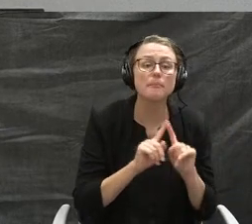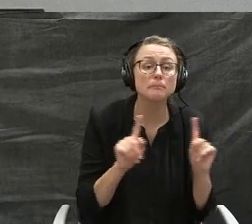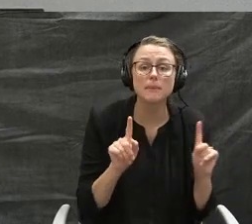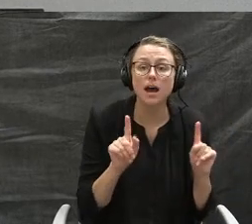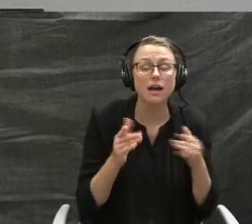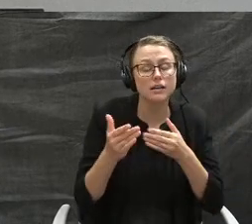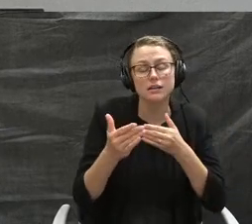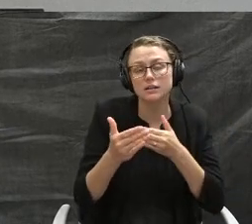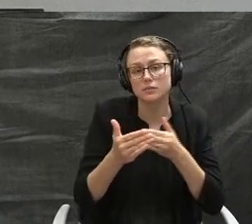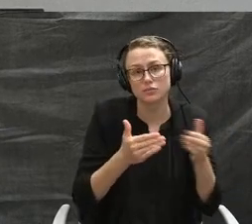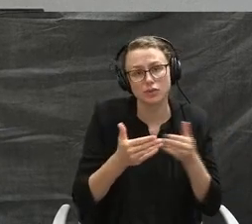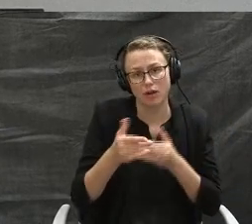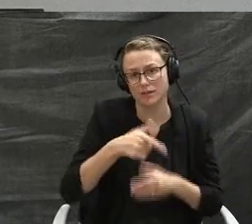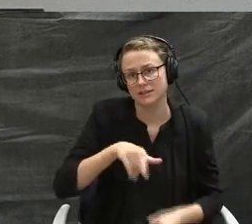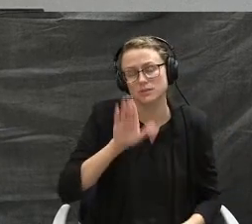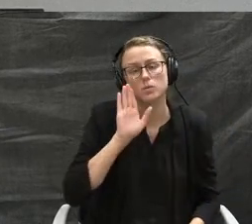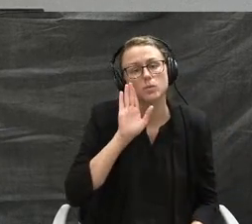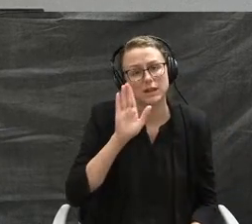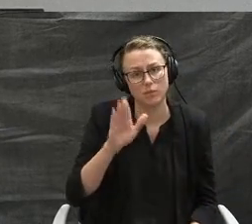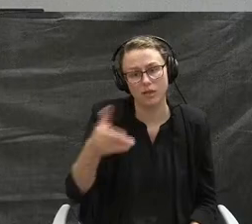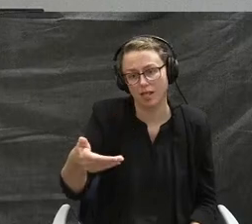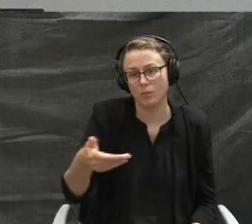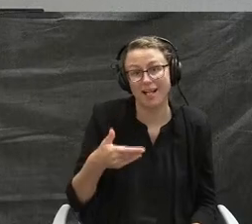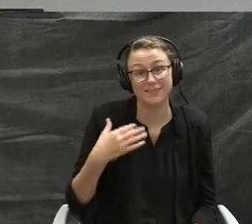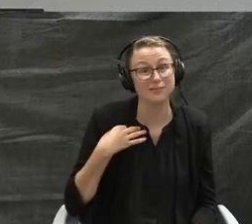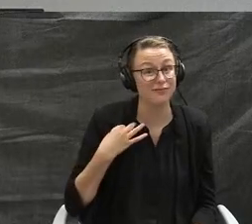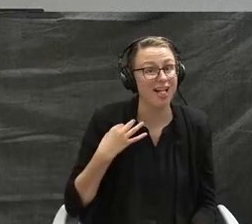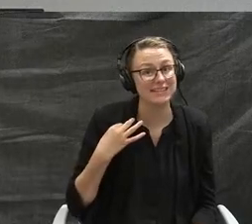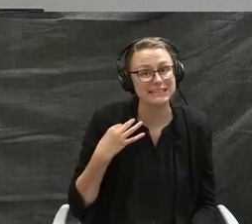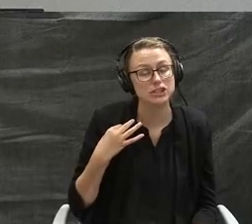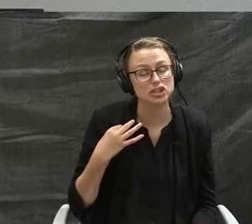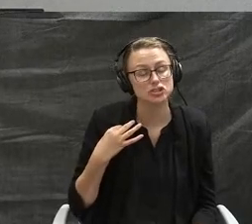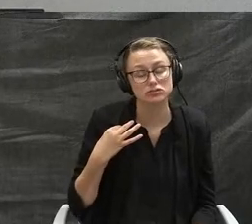welcome volunteers who want to come in and help with making all